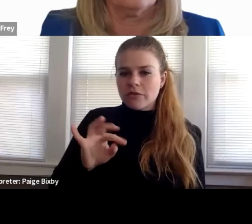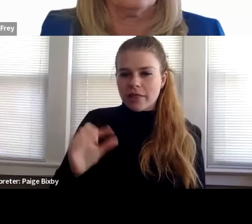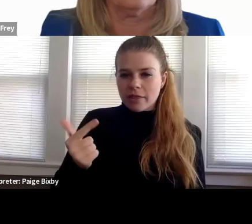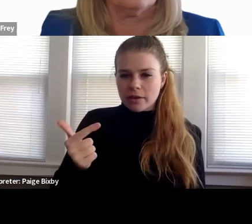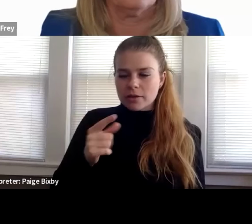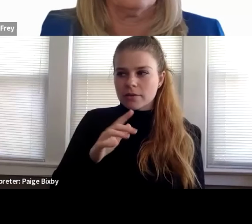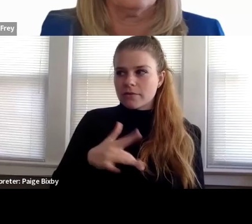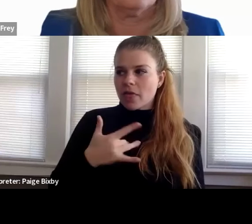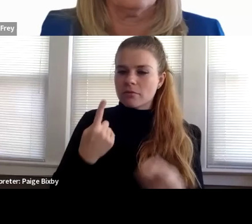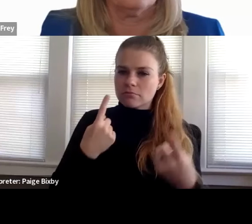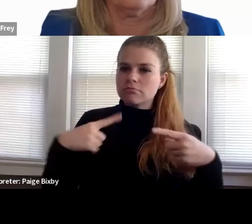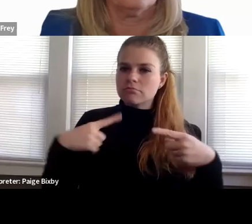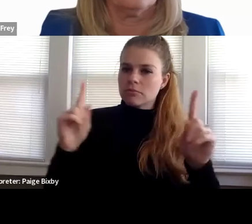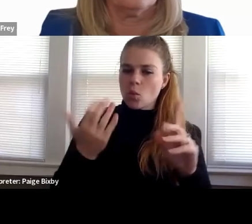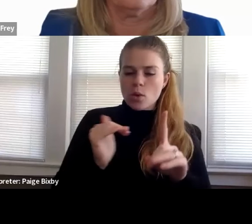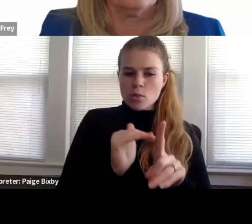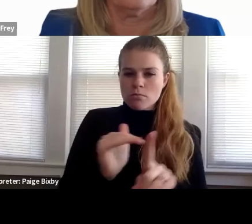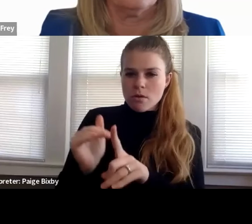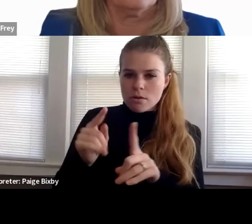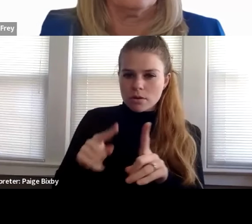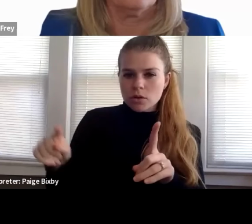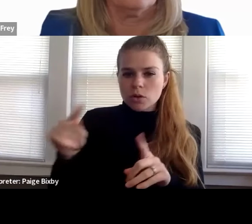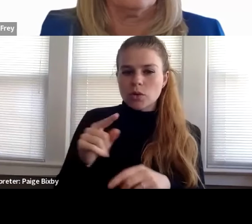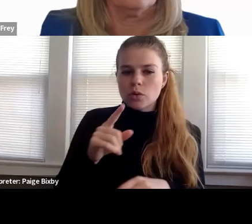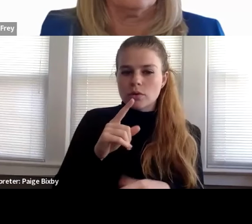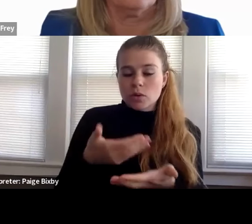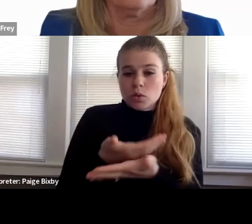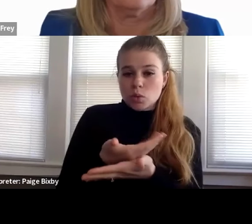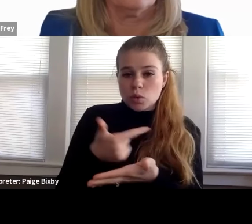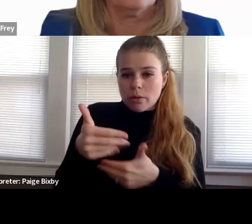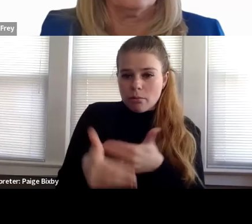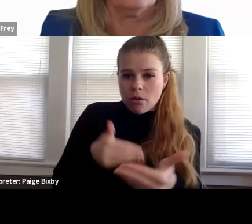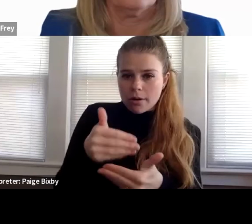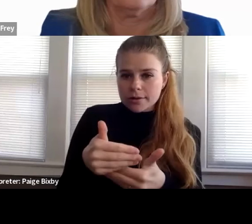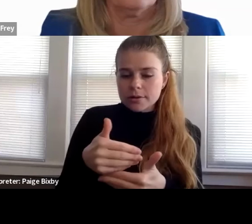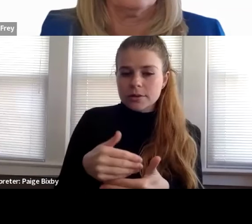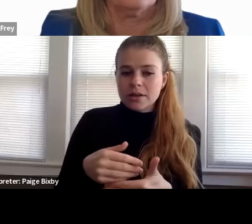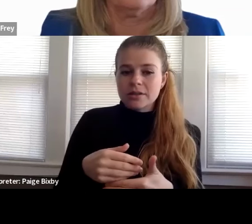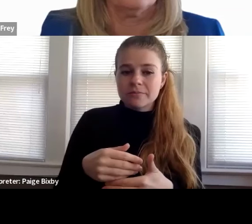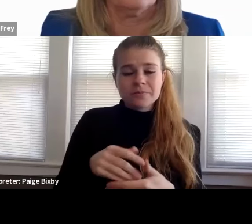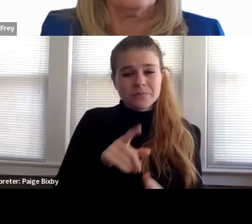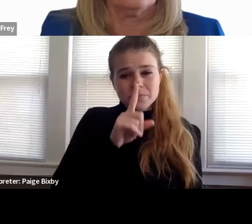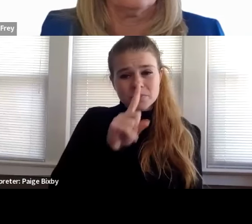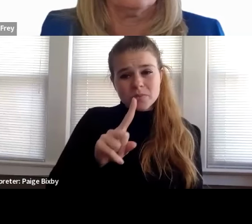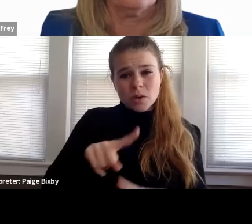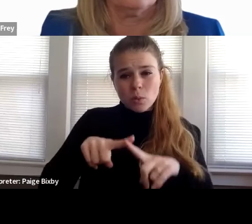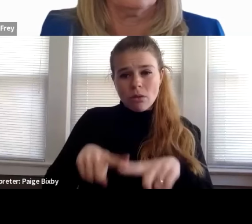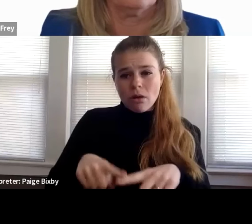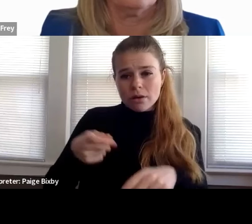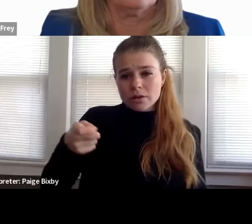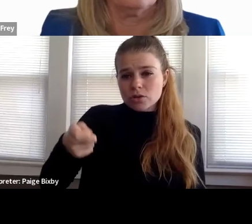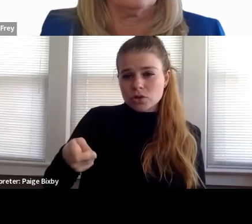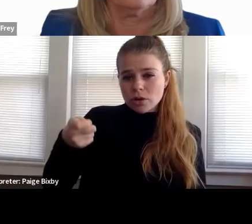So I just wanna remind those of you who are relatively new to this process, this does rely on the judge as convener